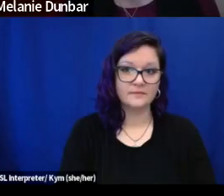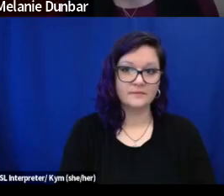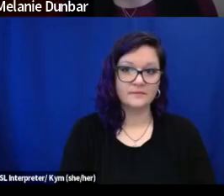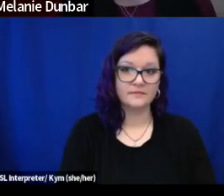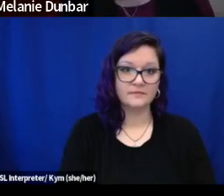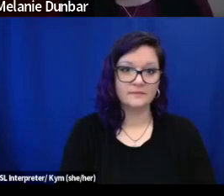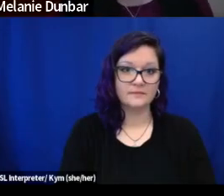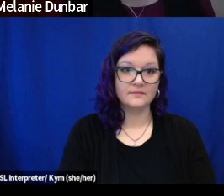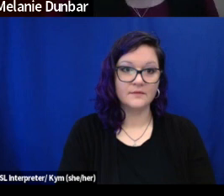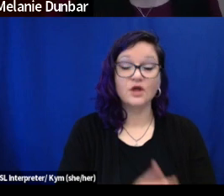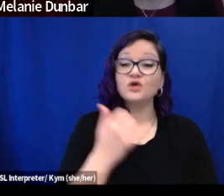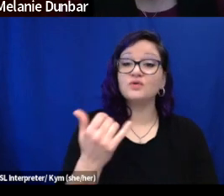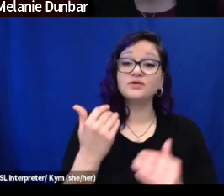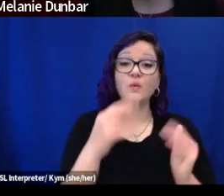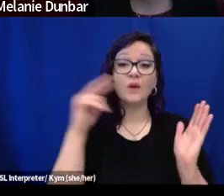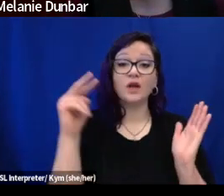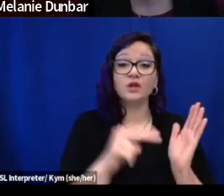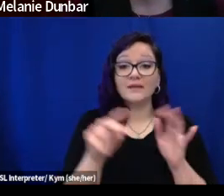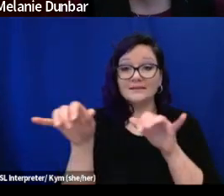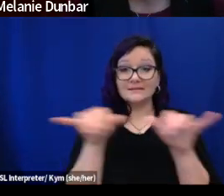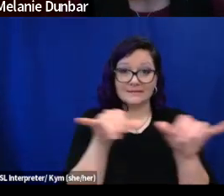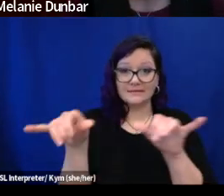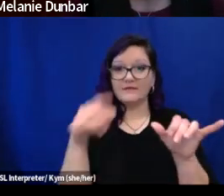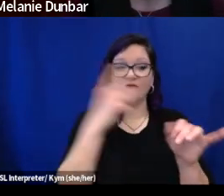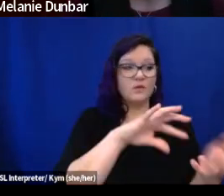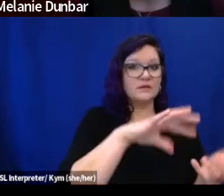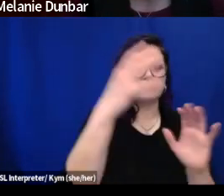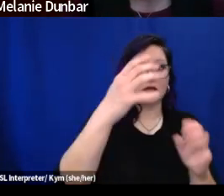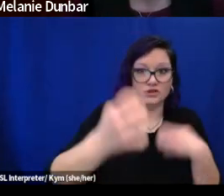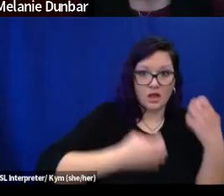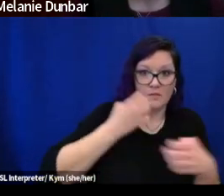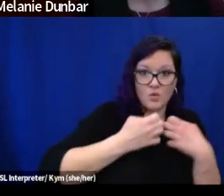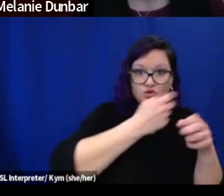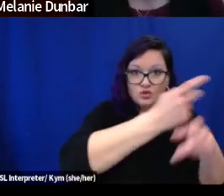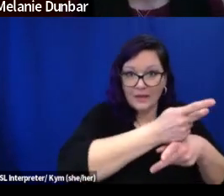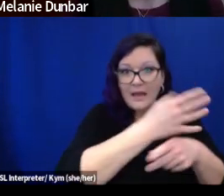Let's next look at the similarities between disaster emotional care and disaster spiritual